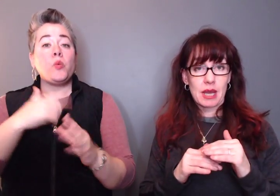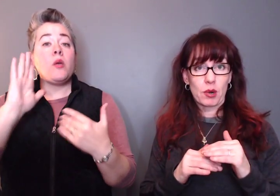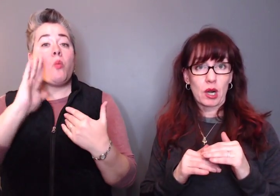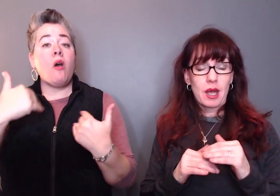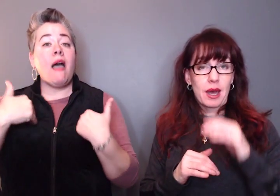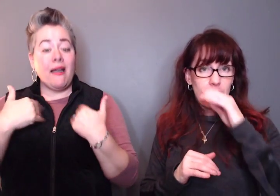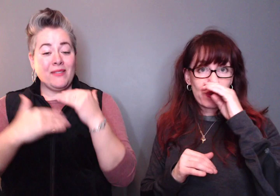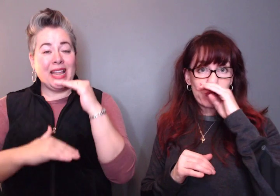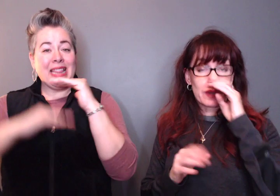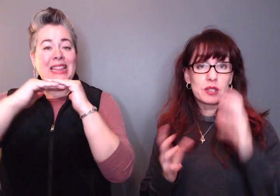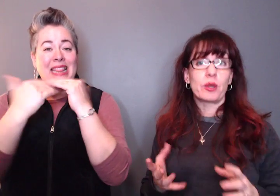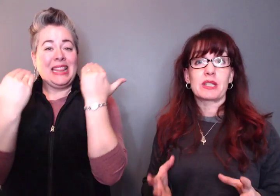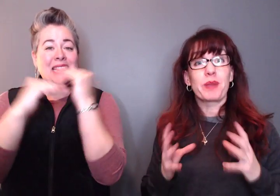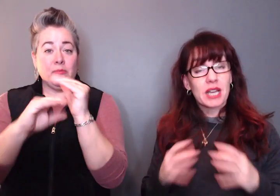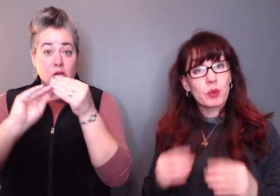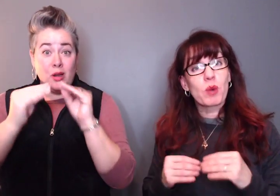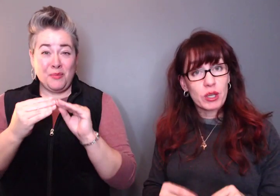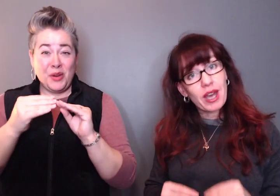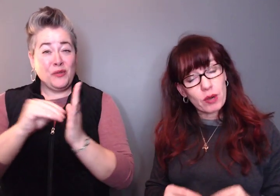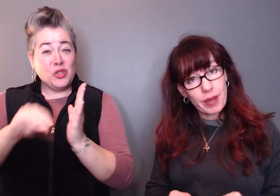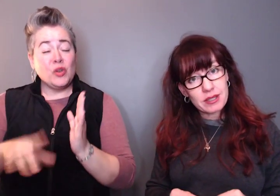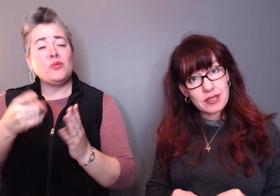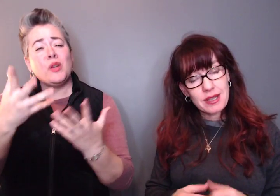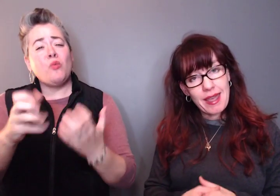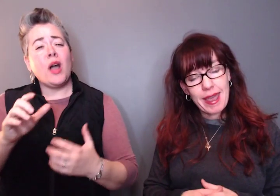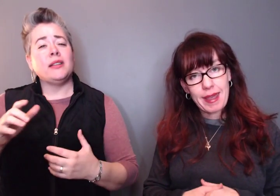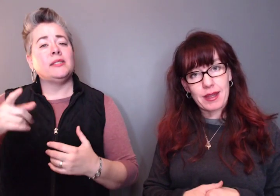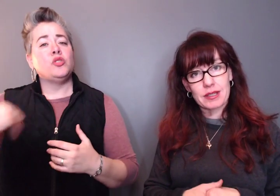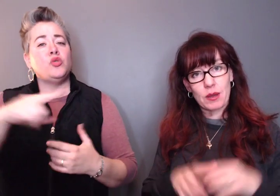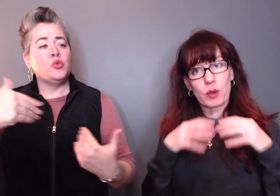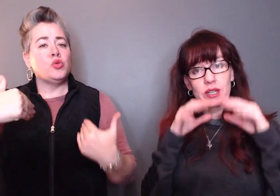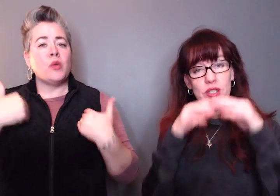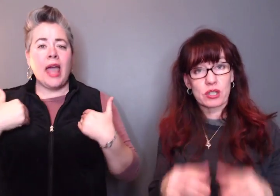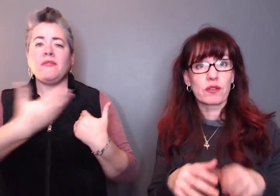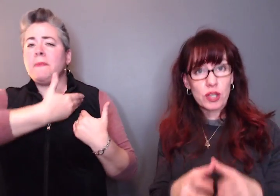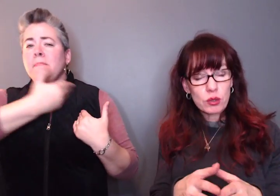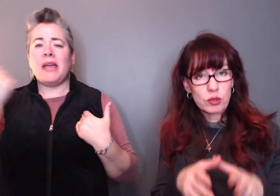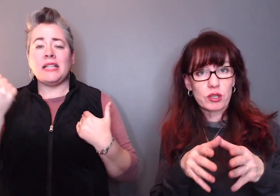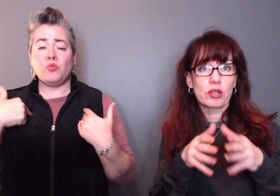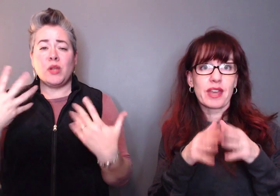number of students because we want you to have our best and we want to serve you to ensure that